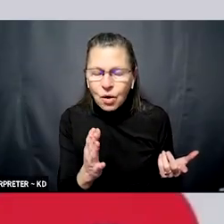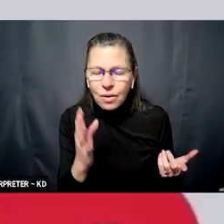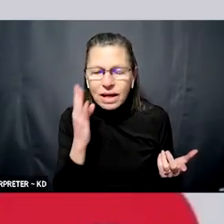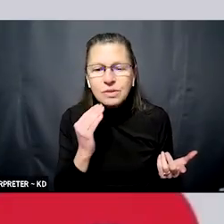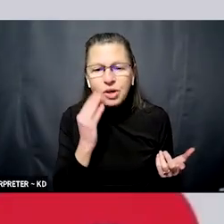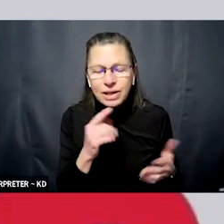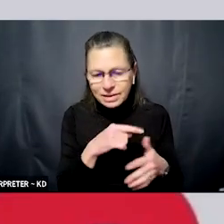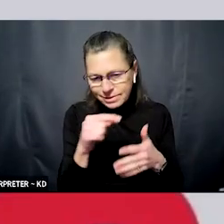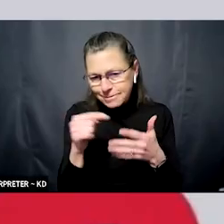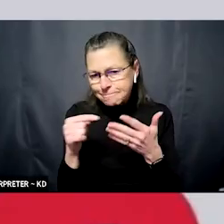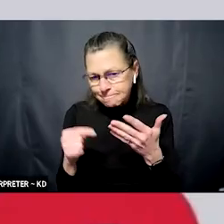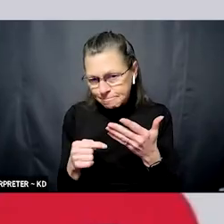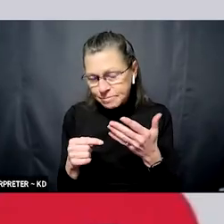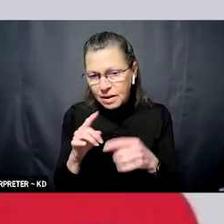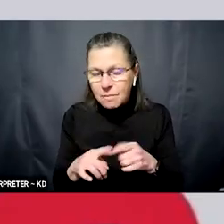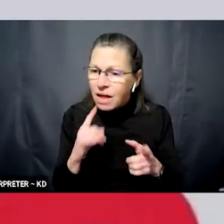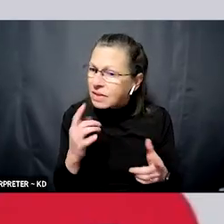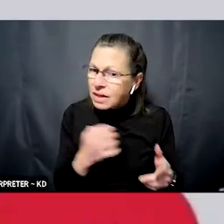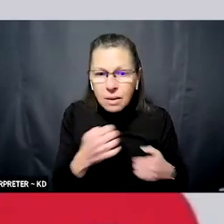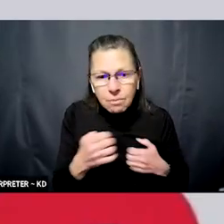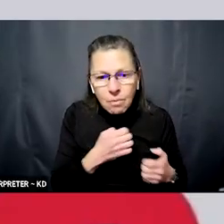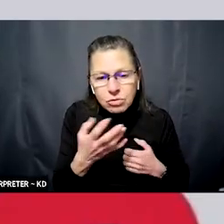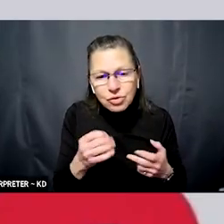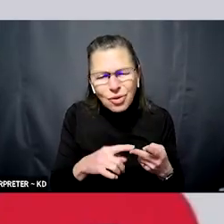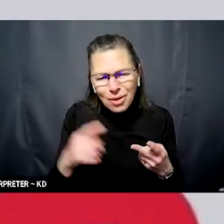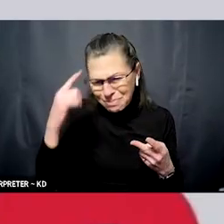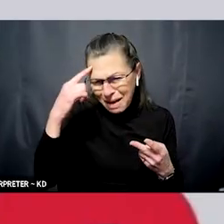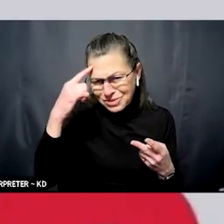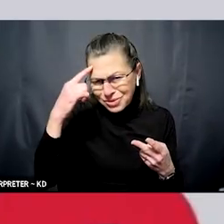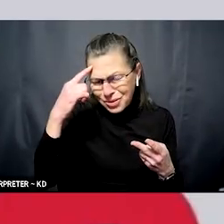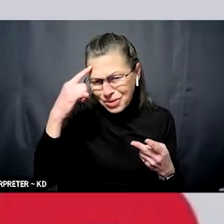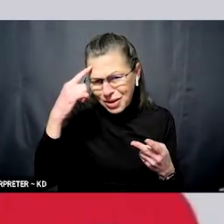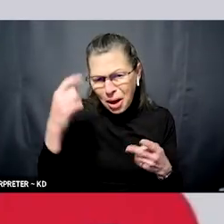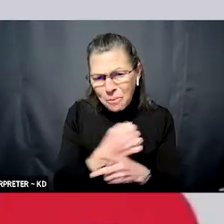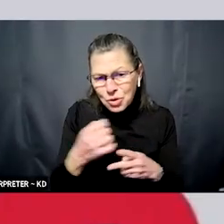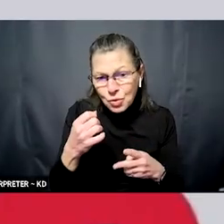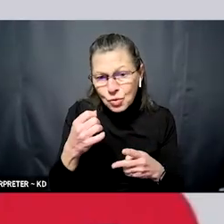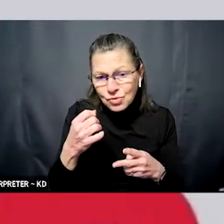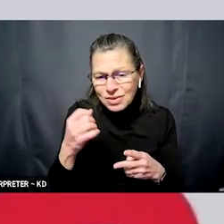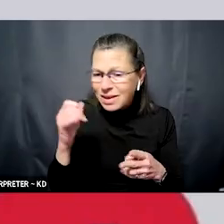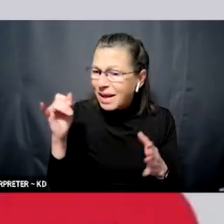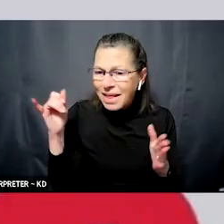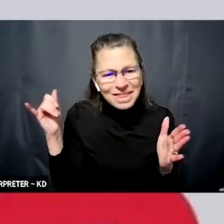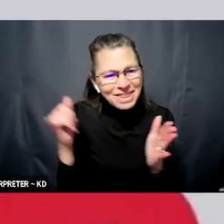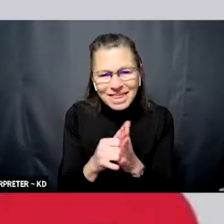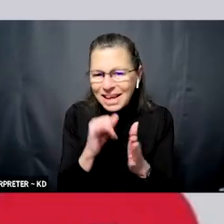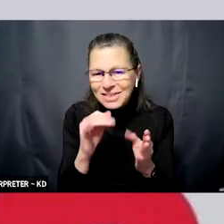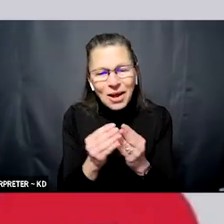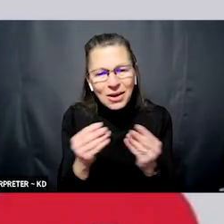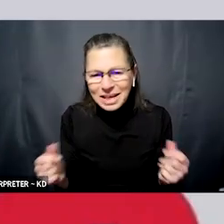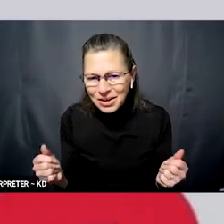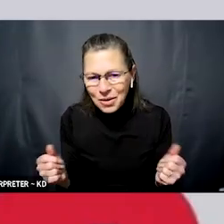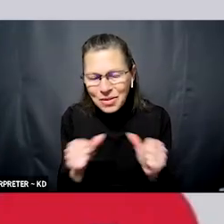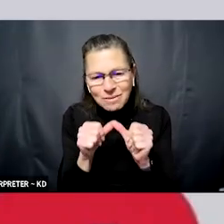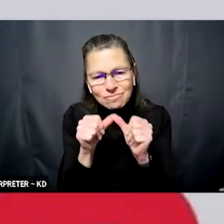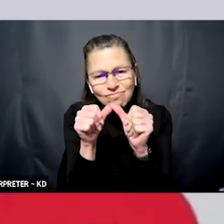But the emotional and the mental abuse, these are things that stay with me for a long time and